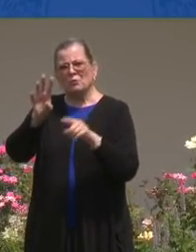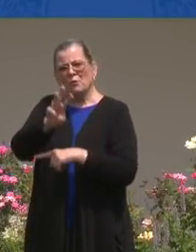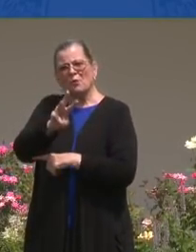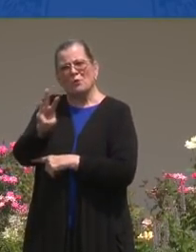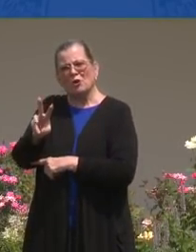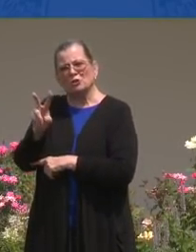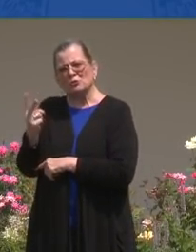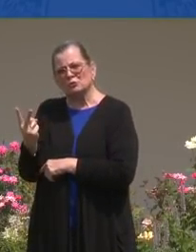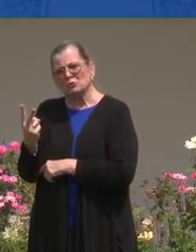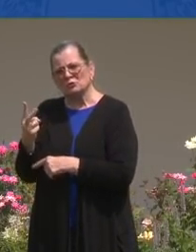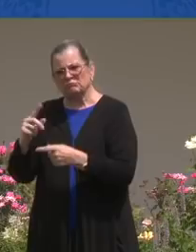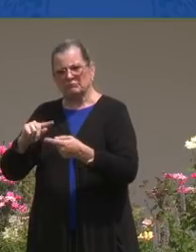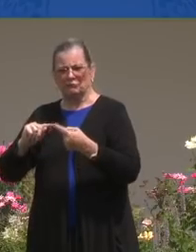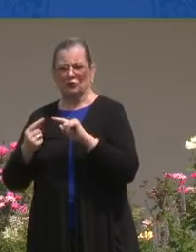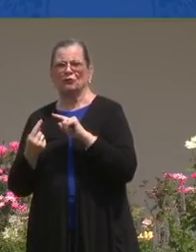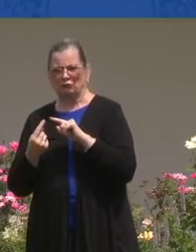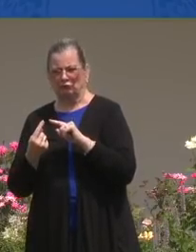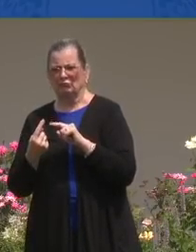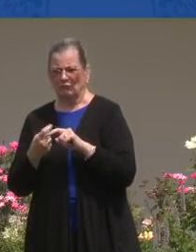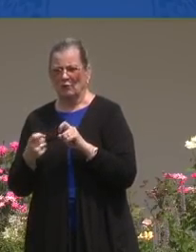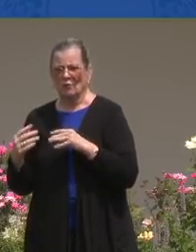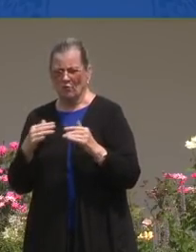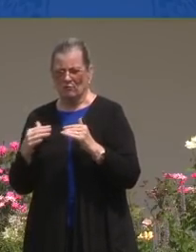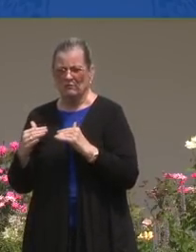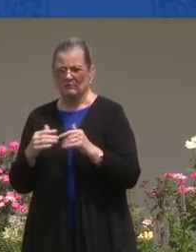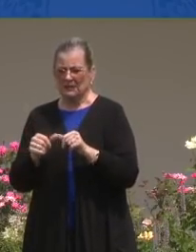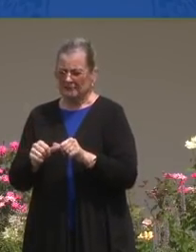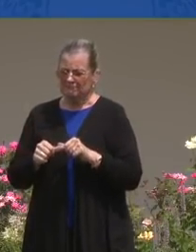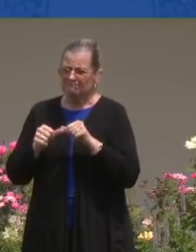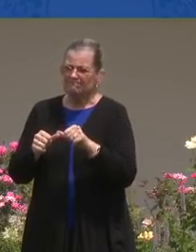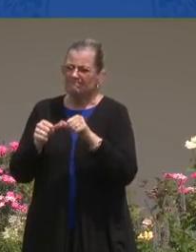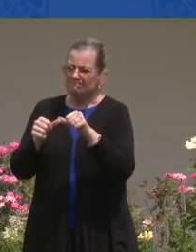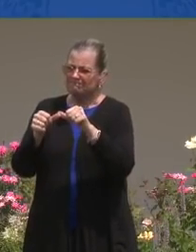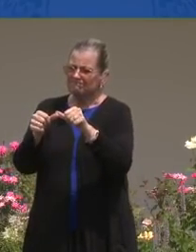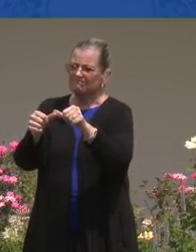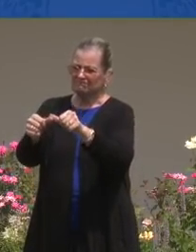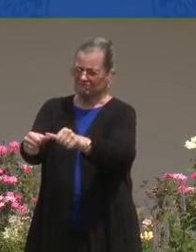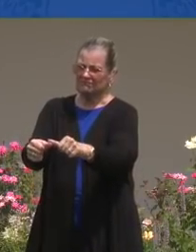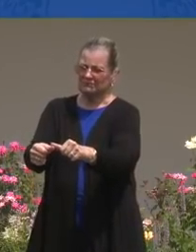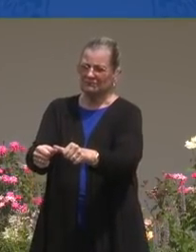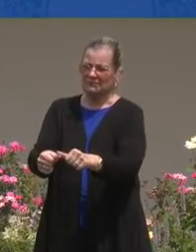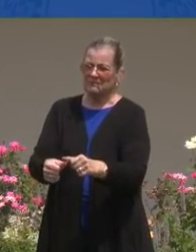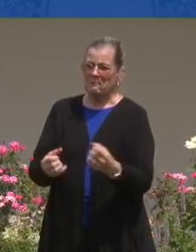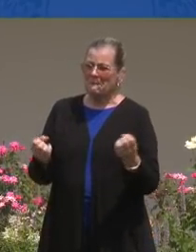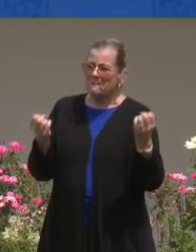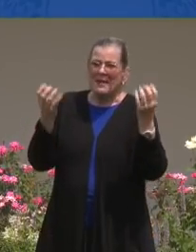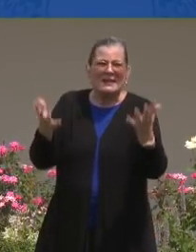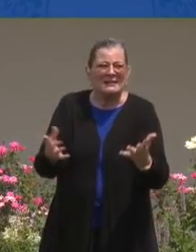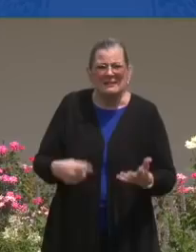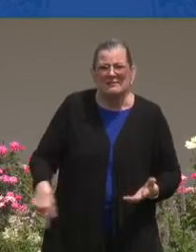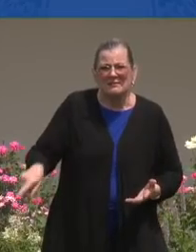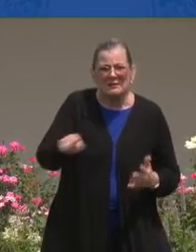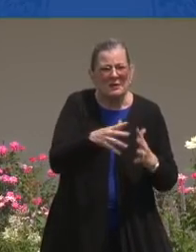and they've also lasted an entire lifetime. But like so many Americans, he turned his disability,